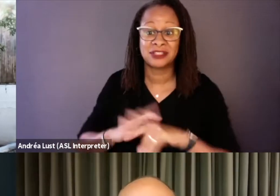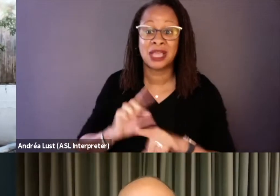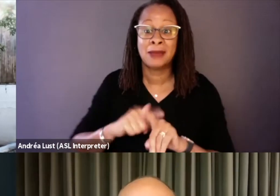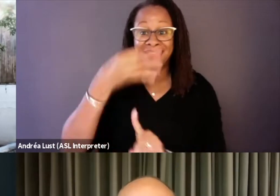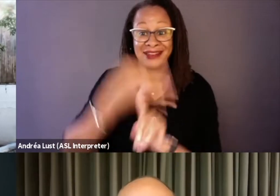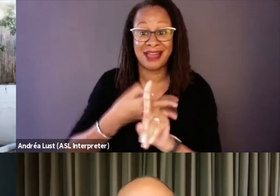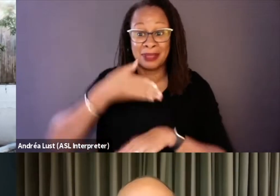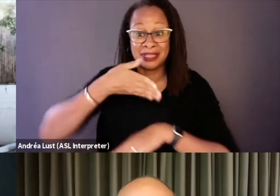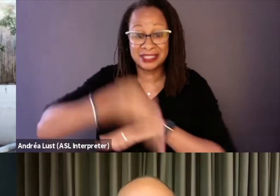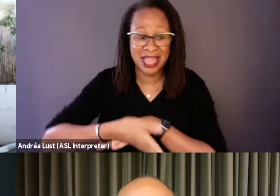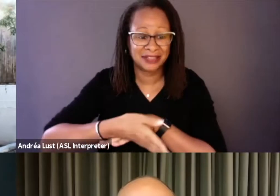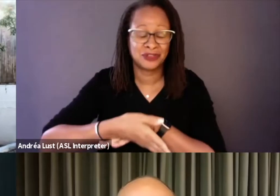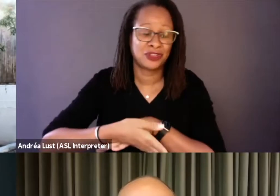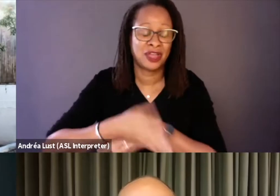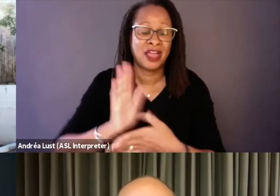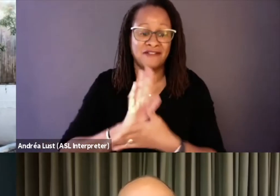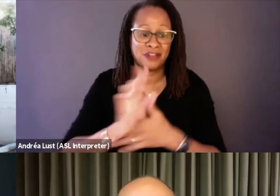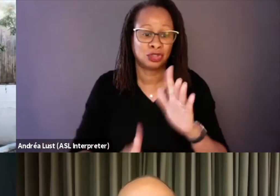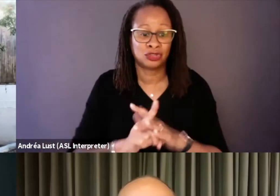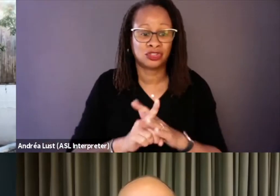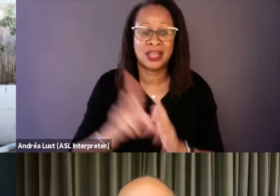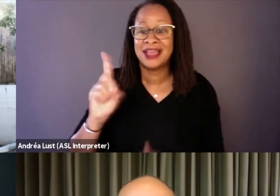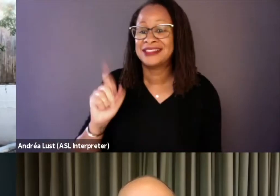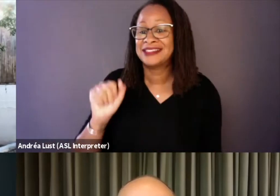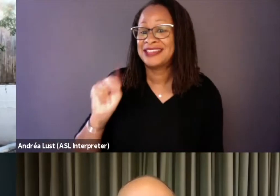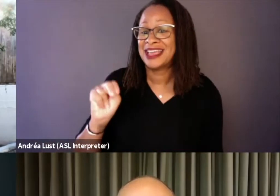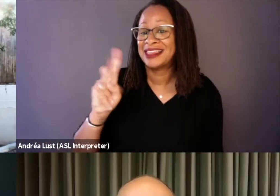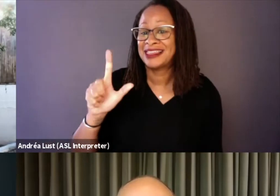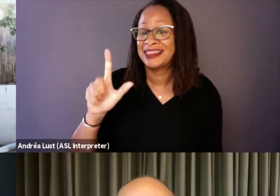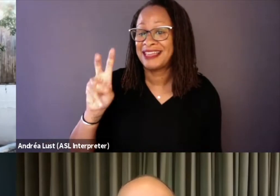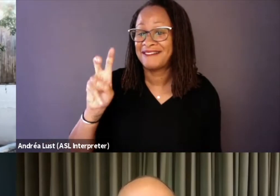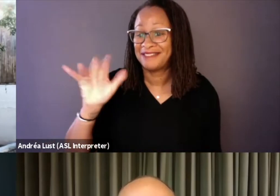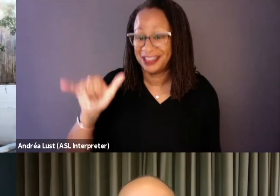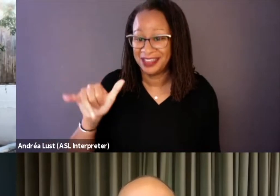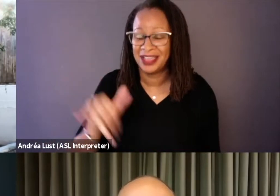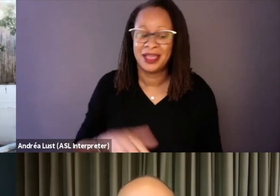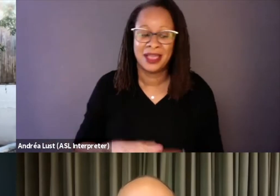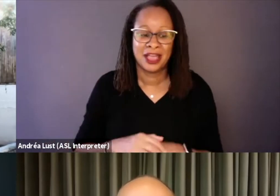Dan Levy literally wears the piece of art,